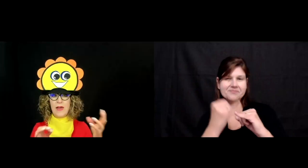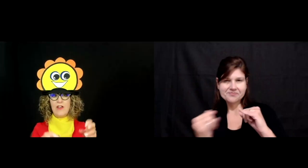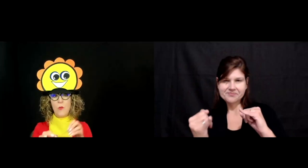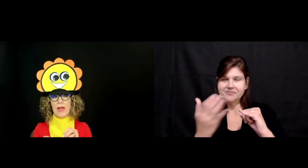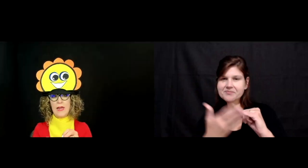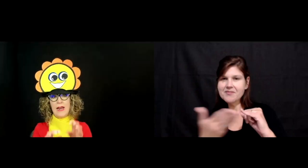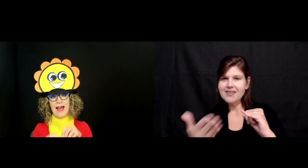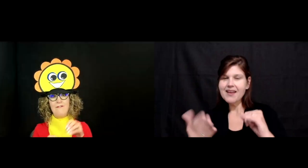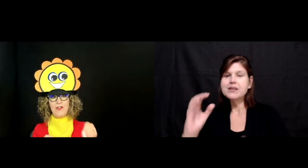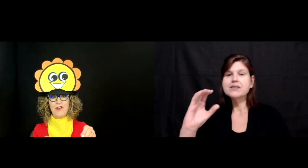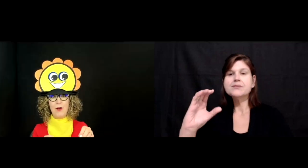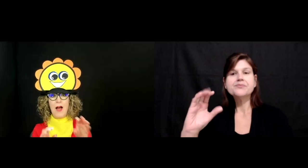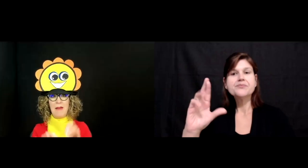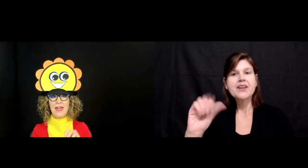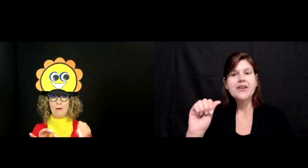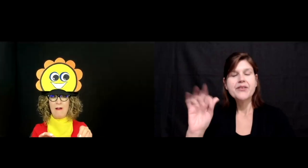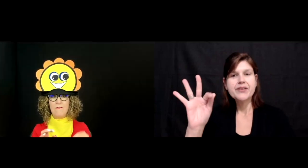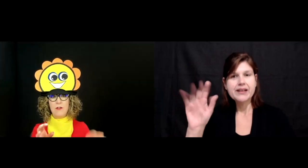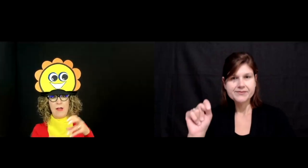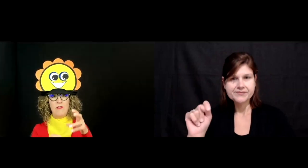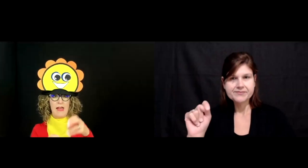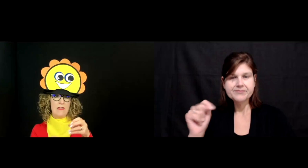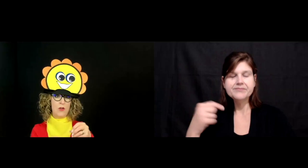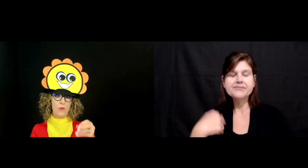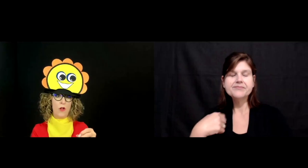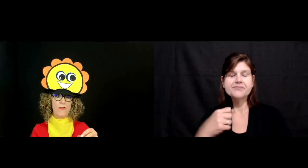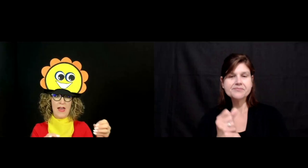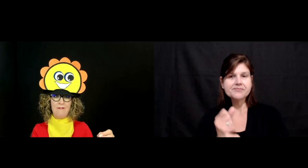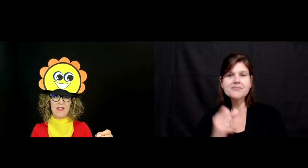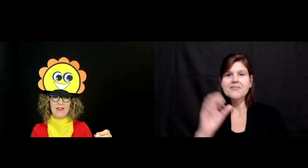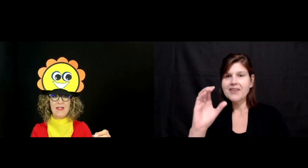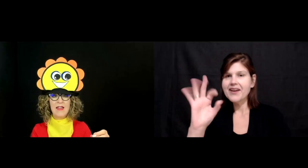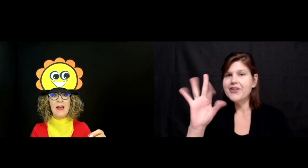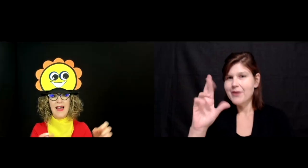So each week live on the show I make a craft associated with one of the characters